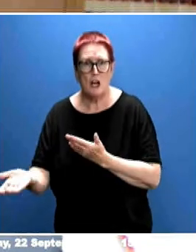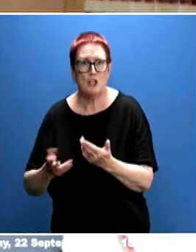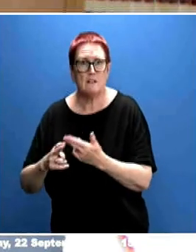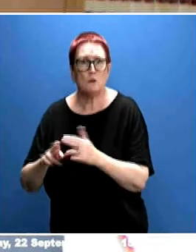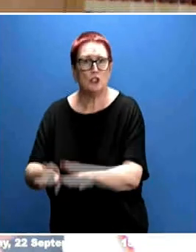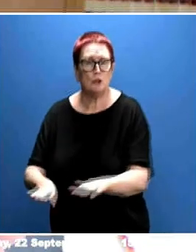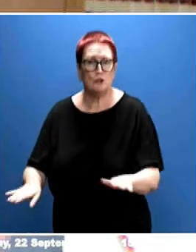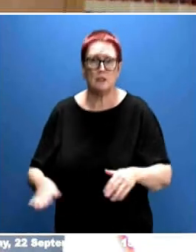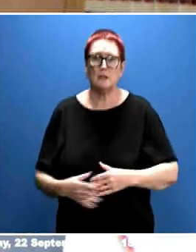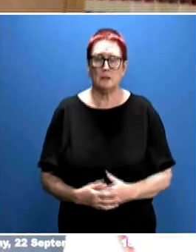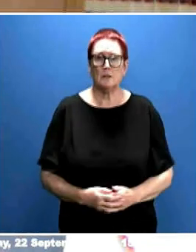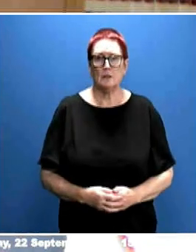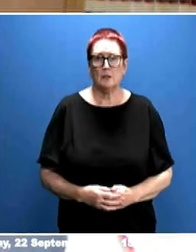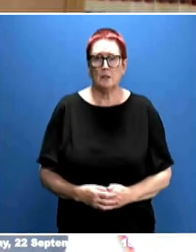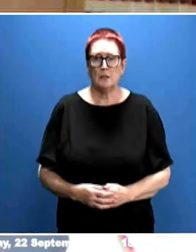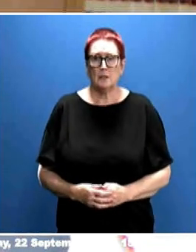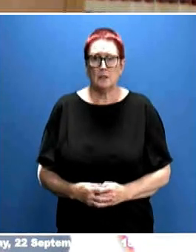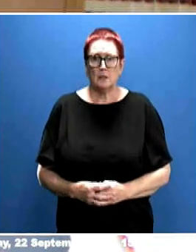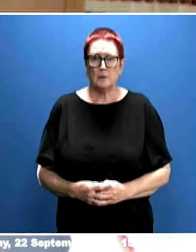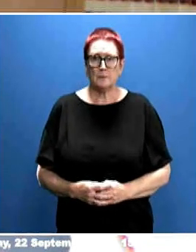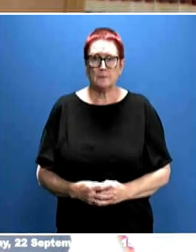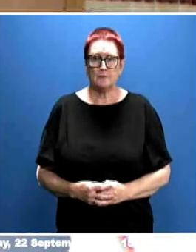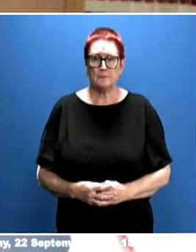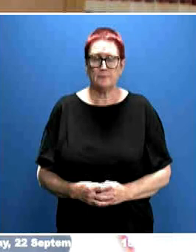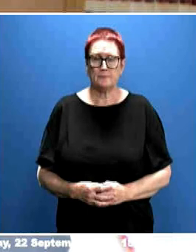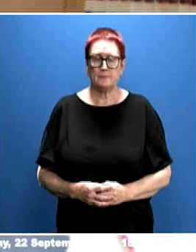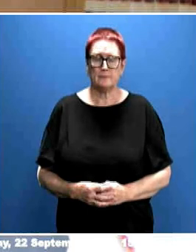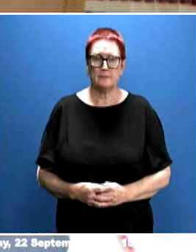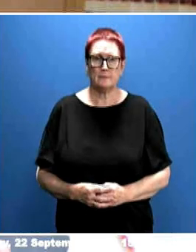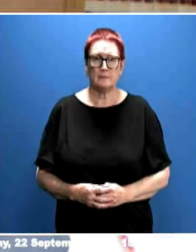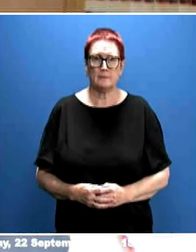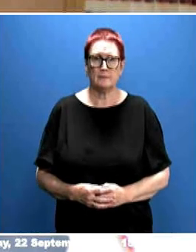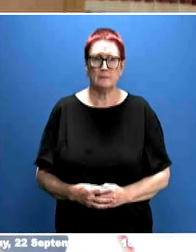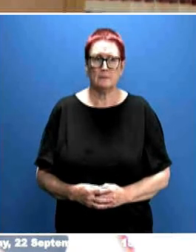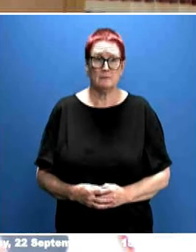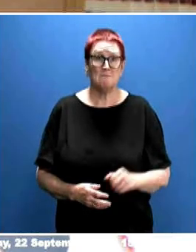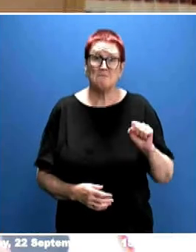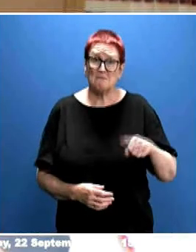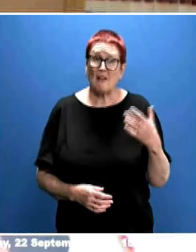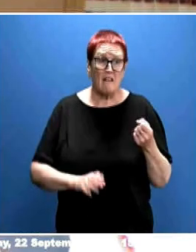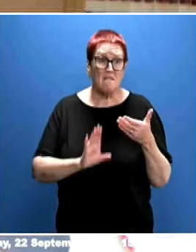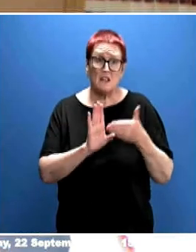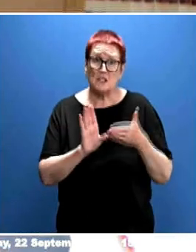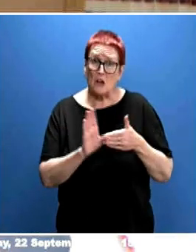We do have, like I say, the presence of psychologists and at Kath French our